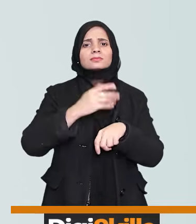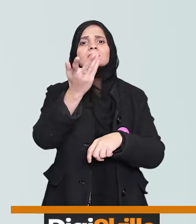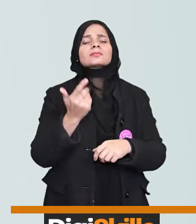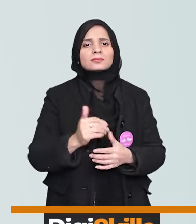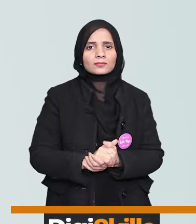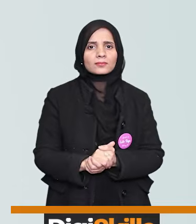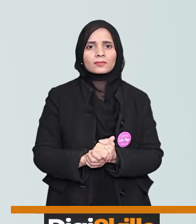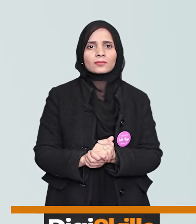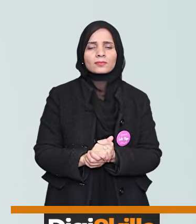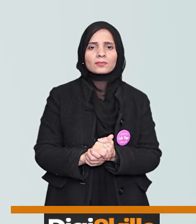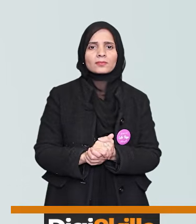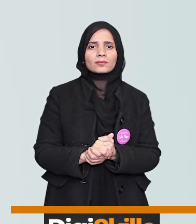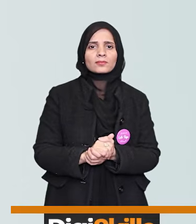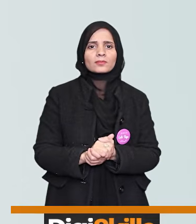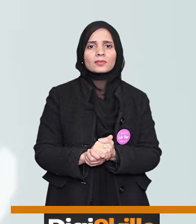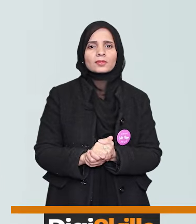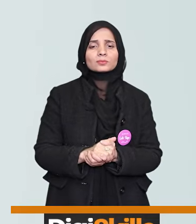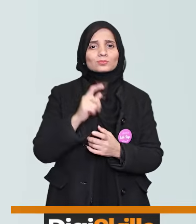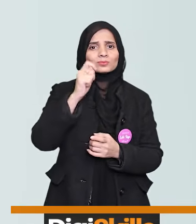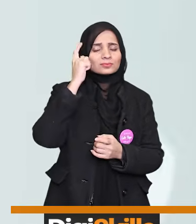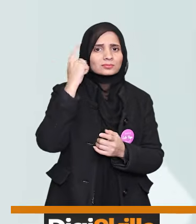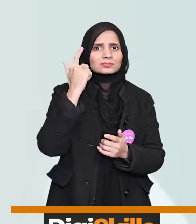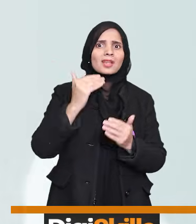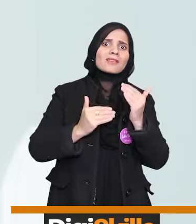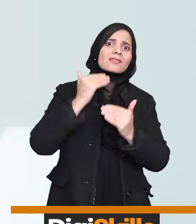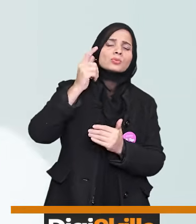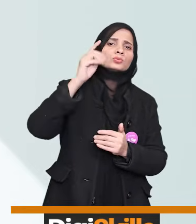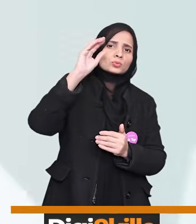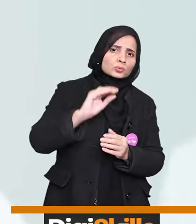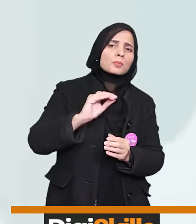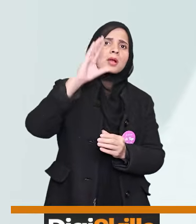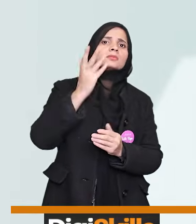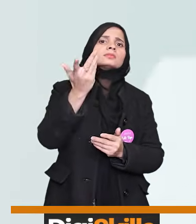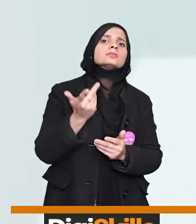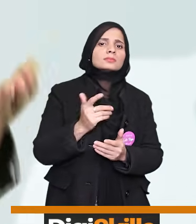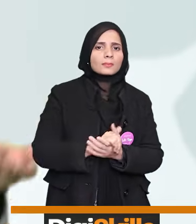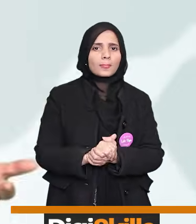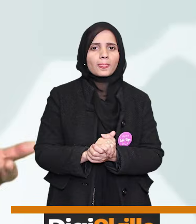or you are player of small or large scenario